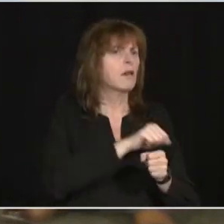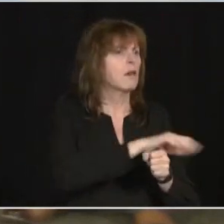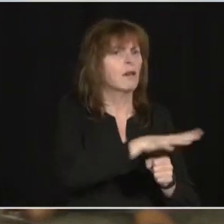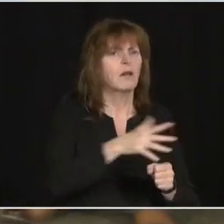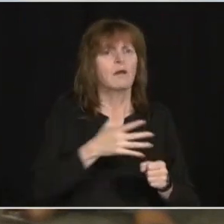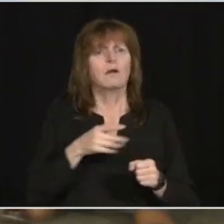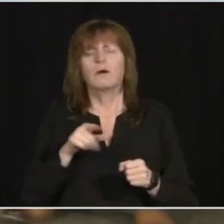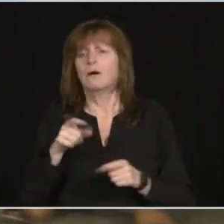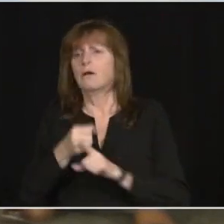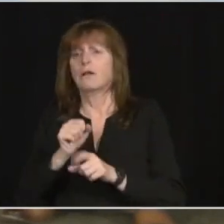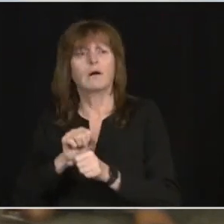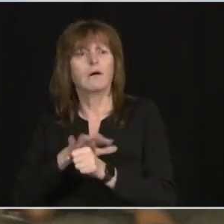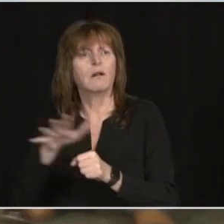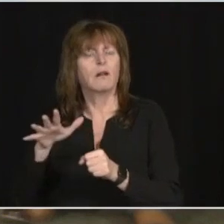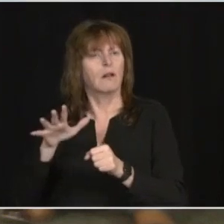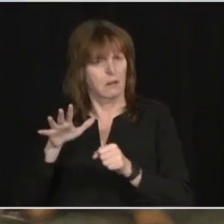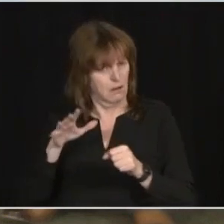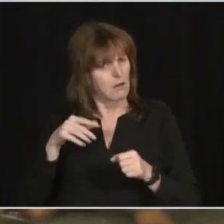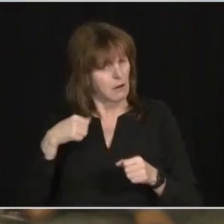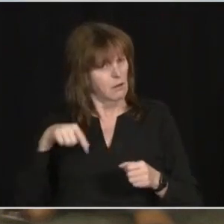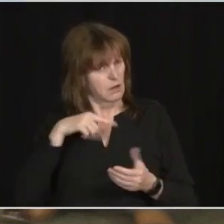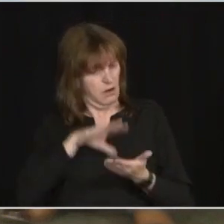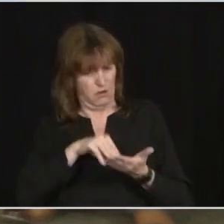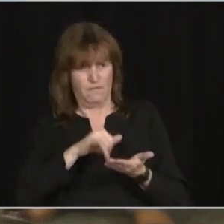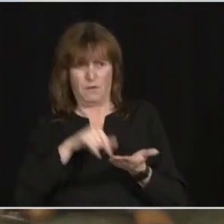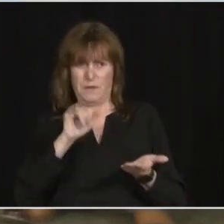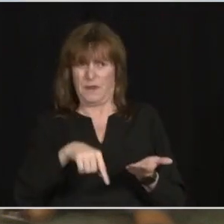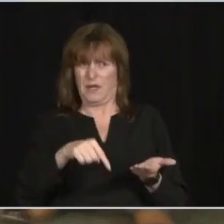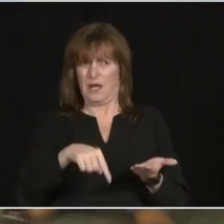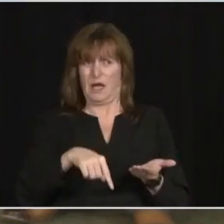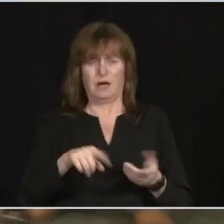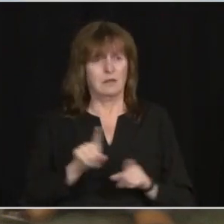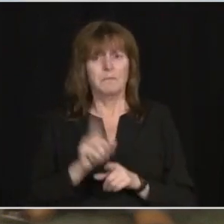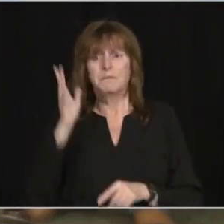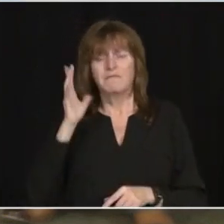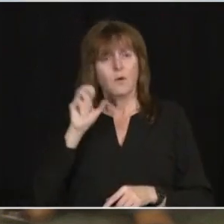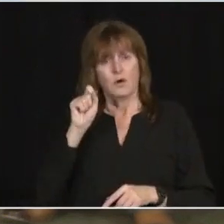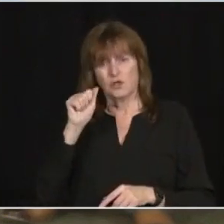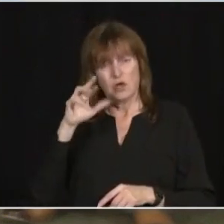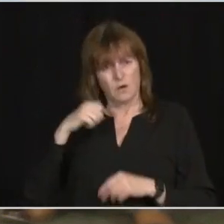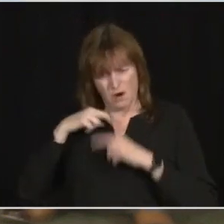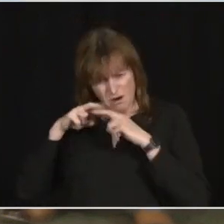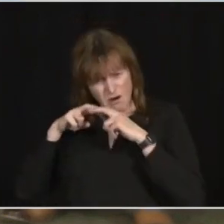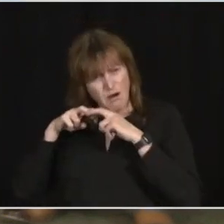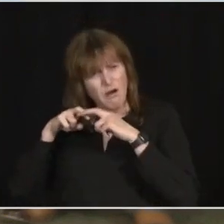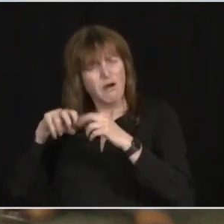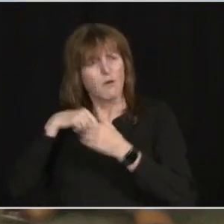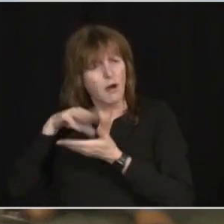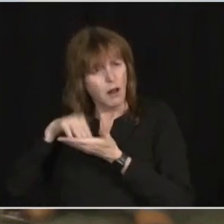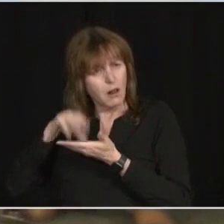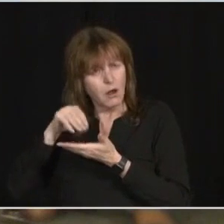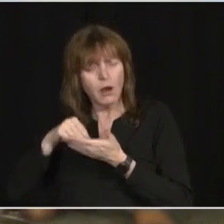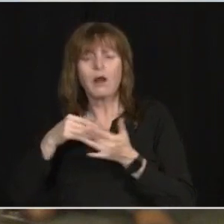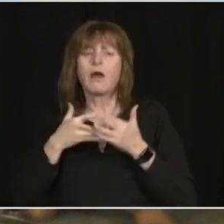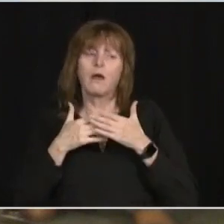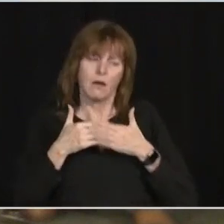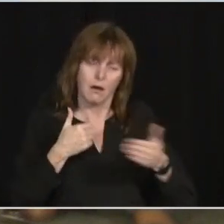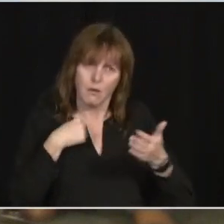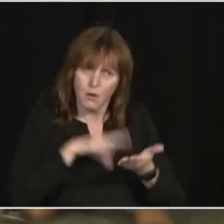We need to learn from this as we learned from SARS. Absolutely, we want to update our technology. That's really important.